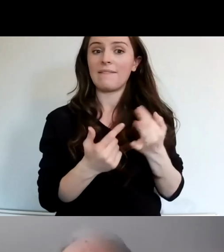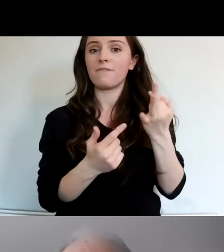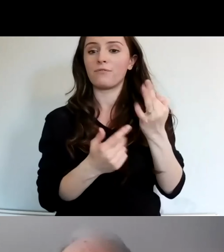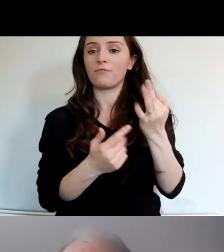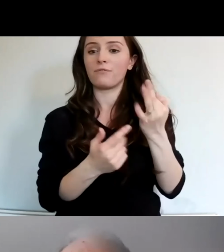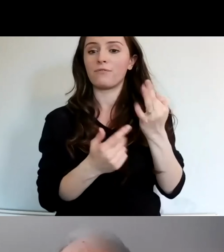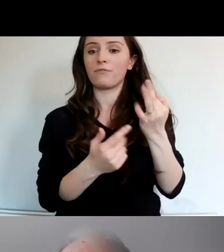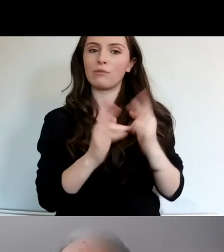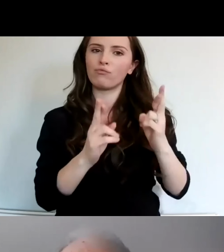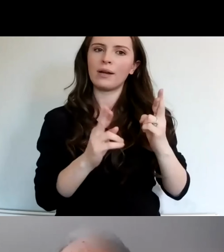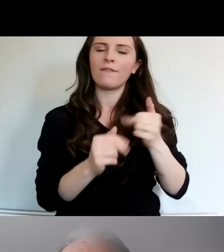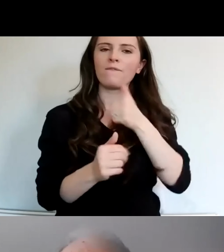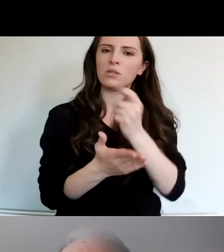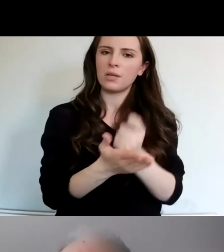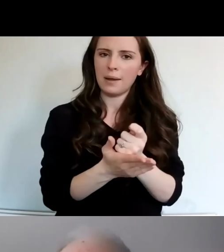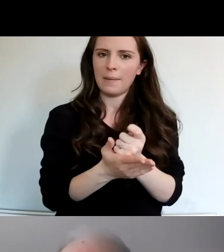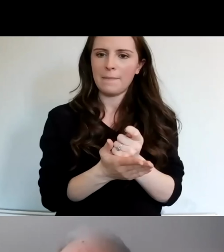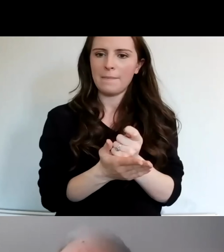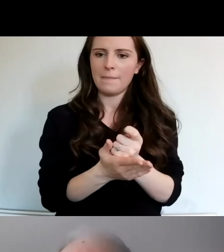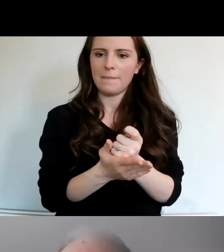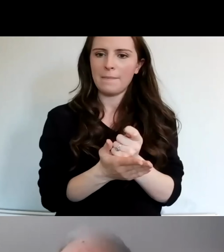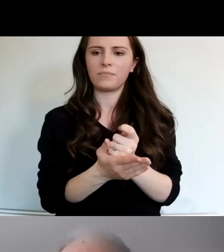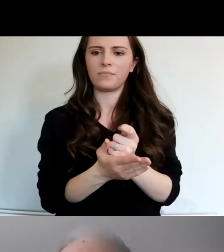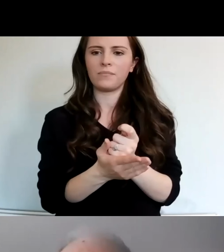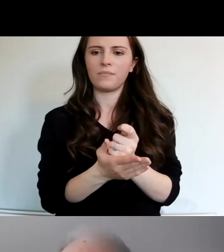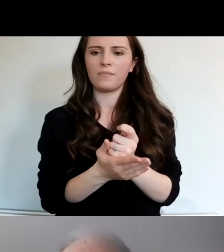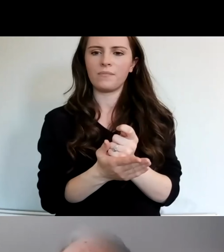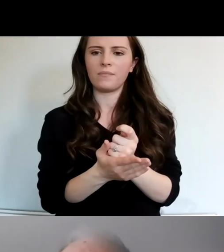and it services everyone, the word of mouth spreads